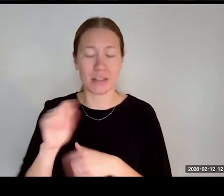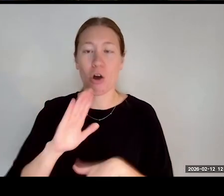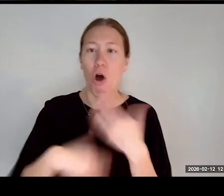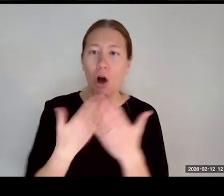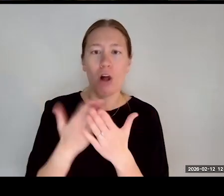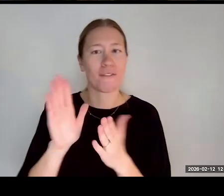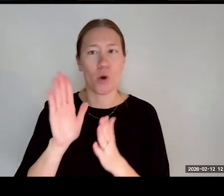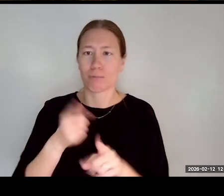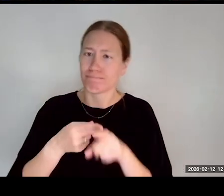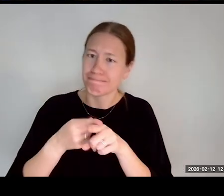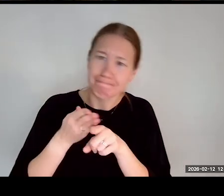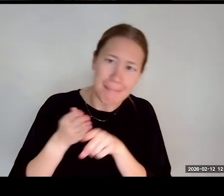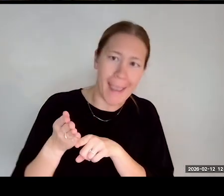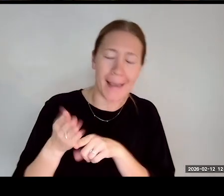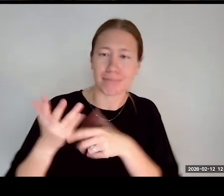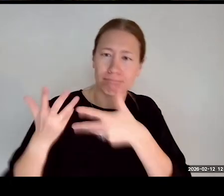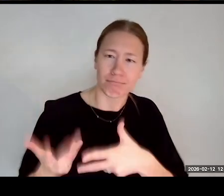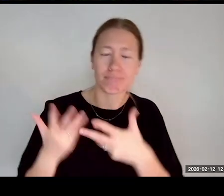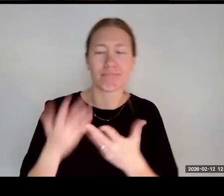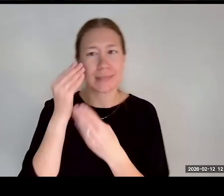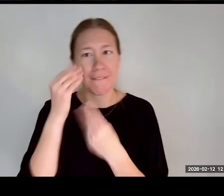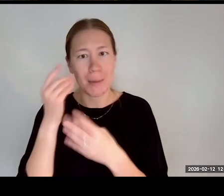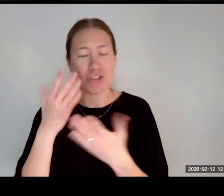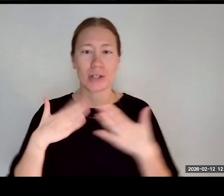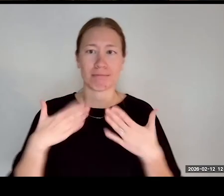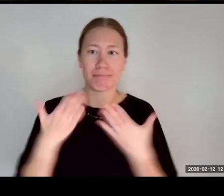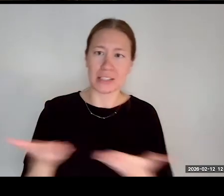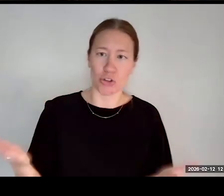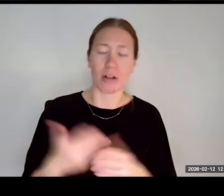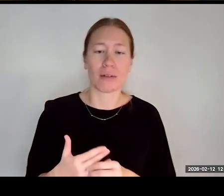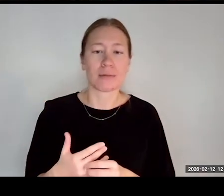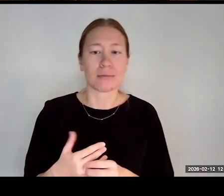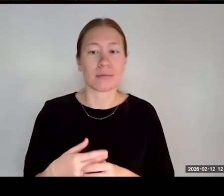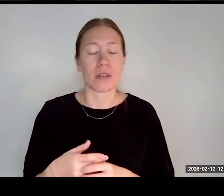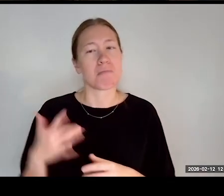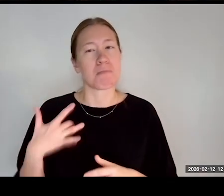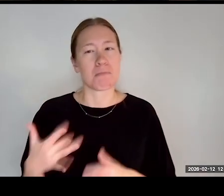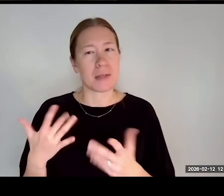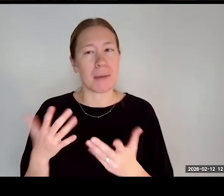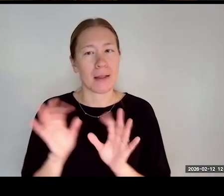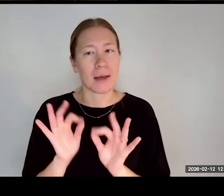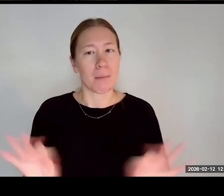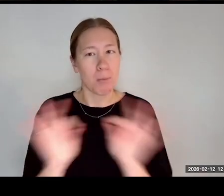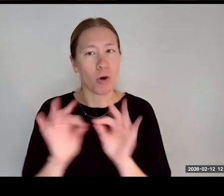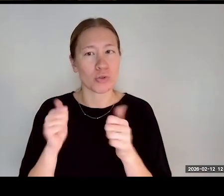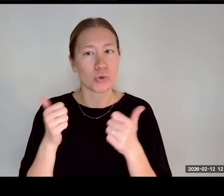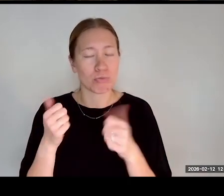that we have in our document. It's important to try to use a consistent font for your body text, so that people can differentiate it from headings